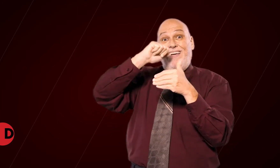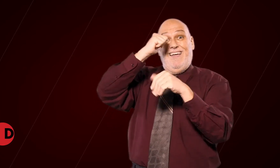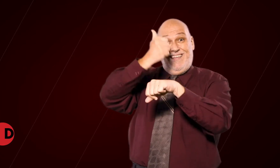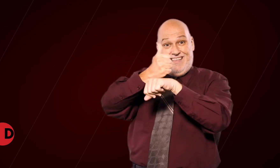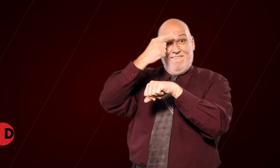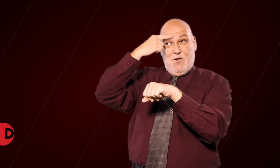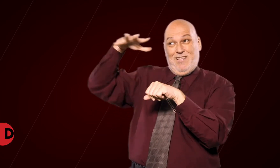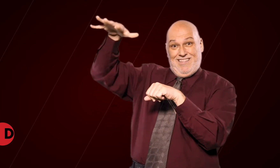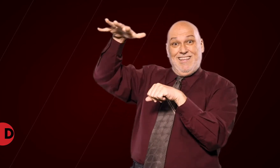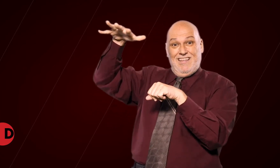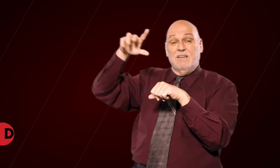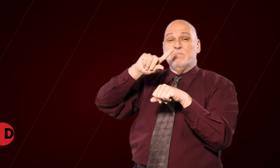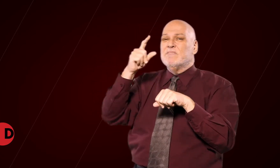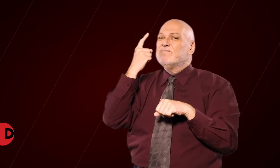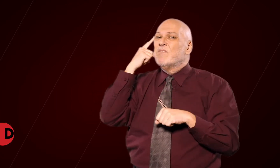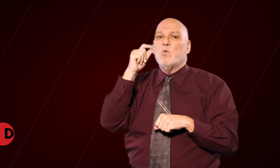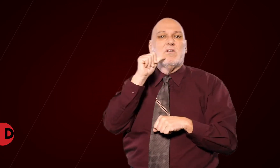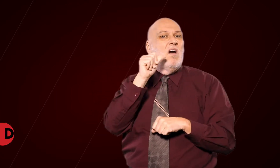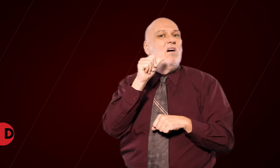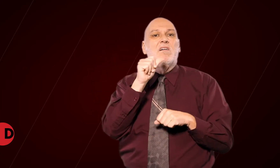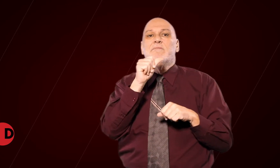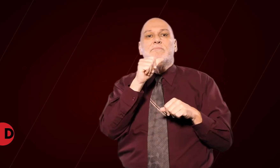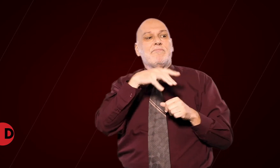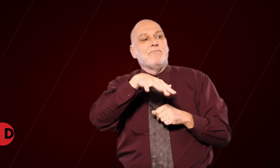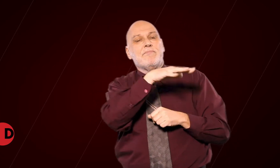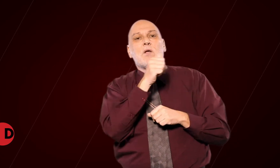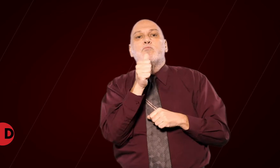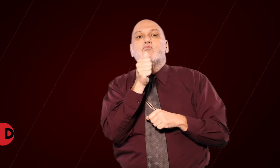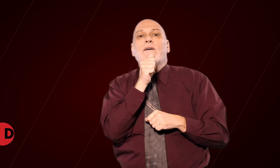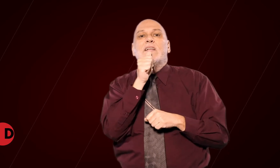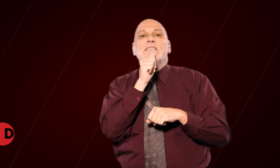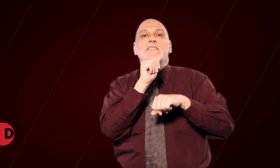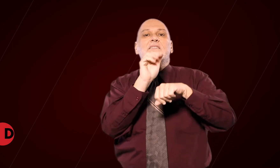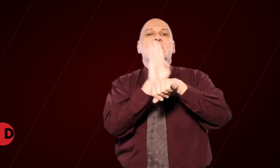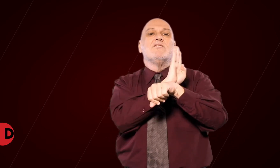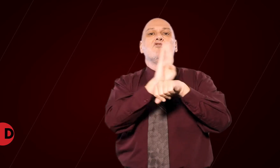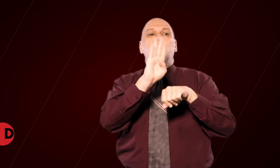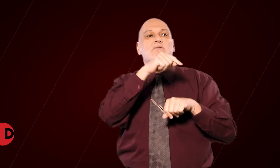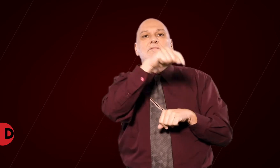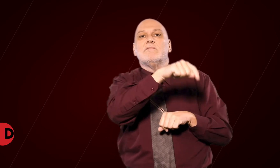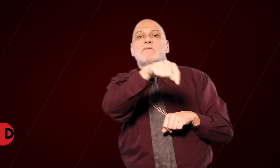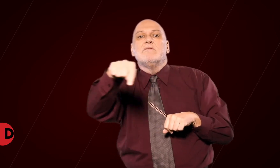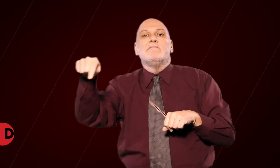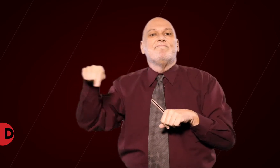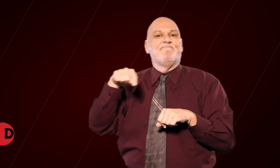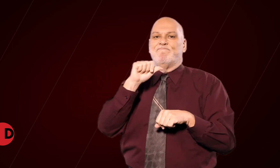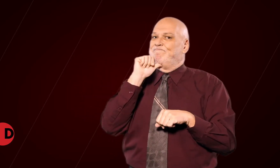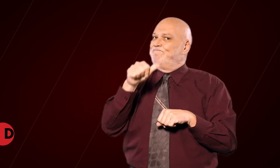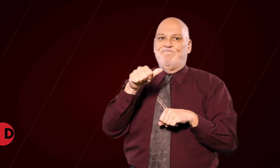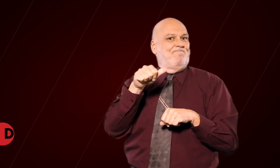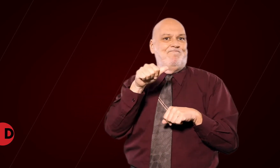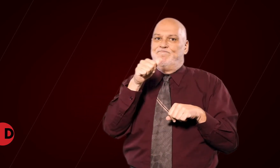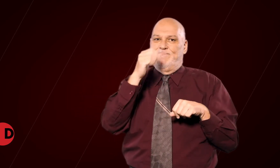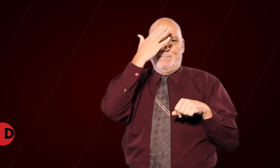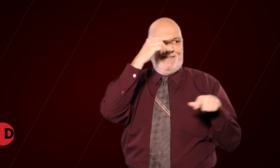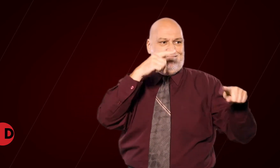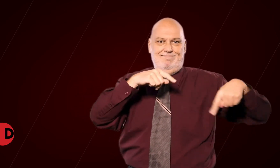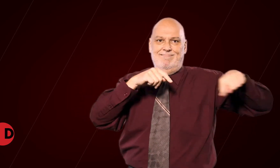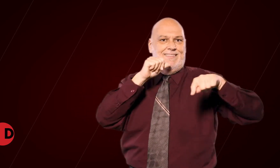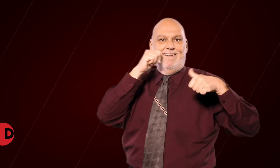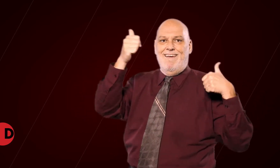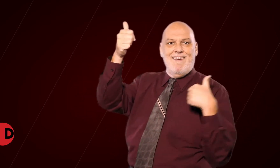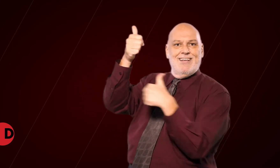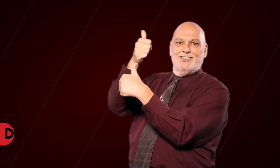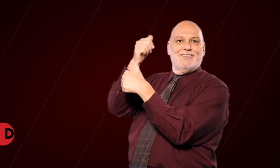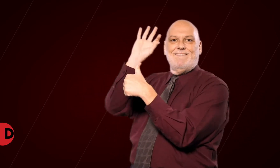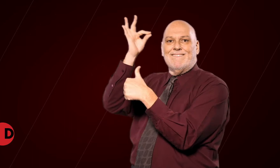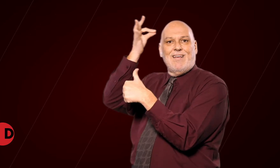The Act does not apply to private sectors that are not under federal